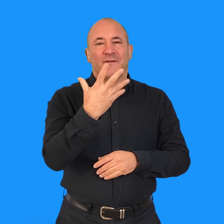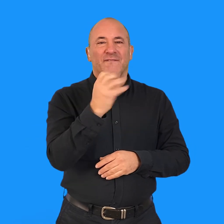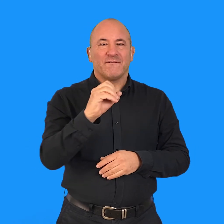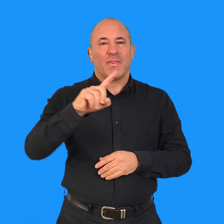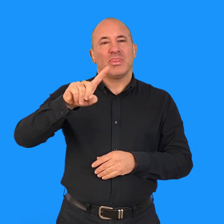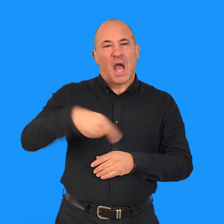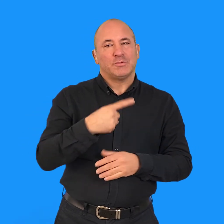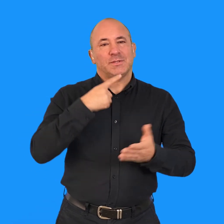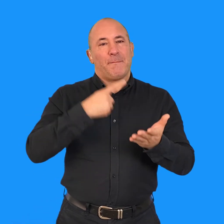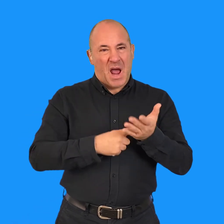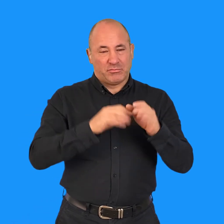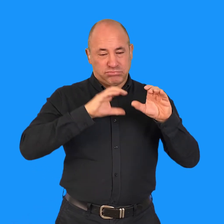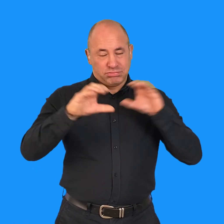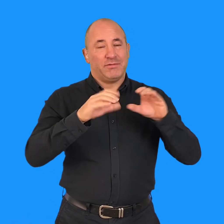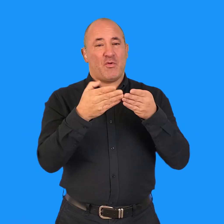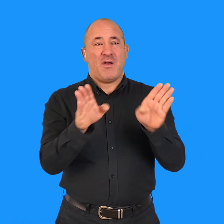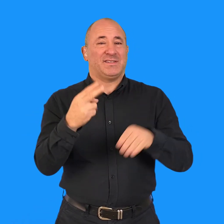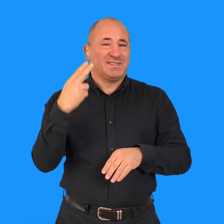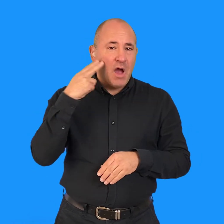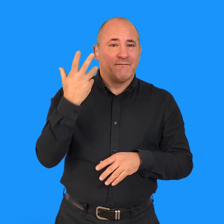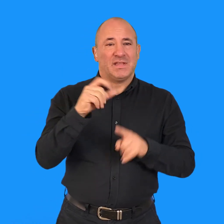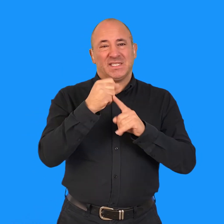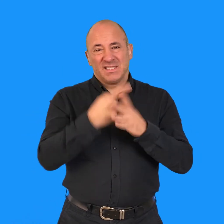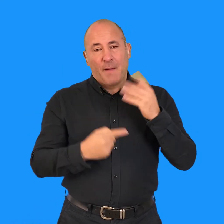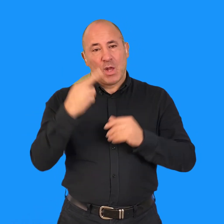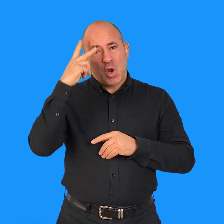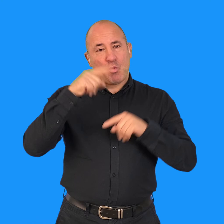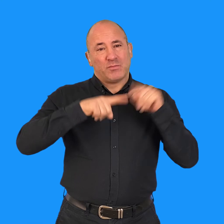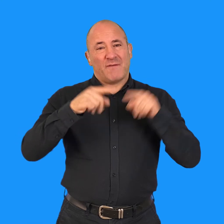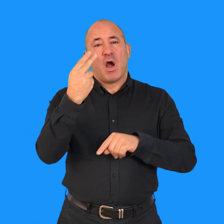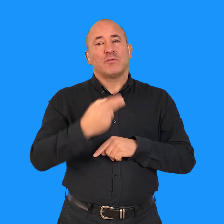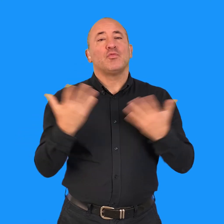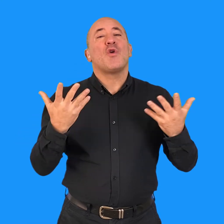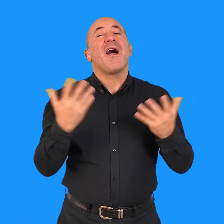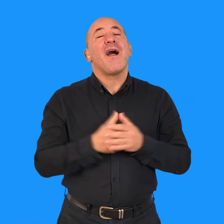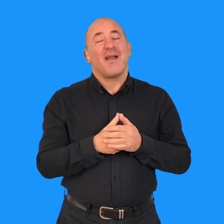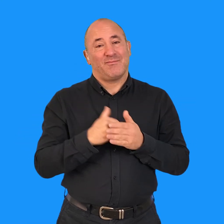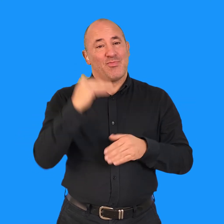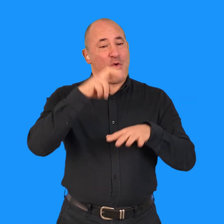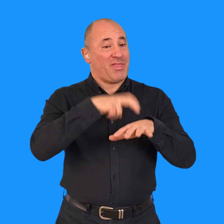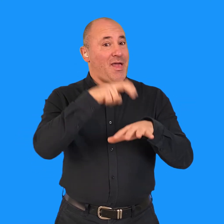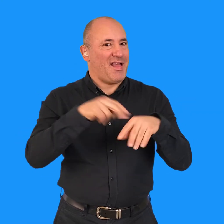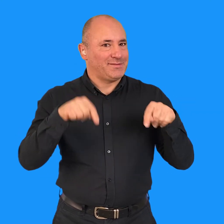we will have delivered somewhere in the region of about 150,000 pounds in grants to deaf,